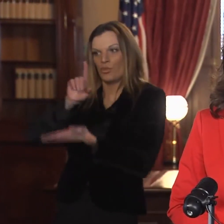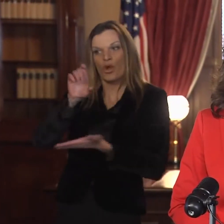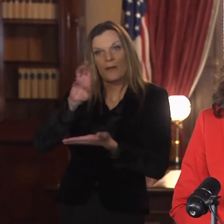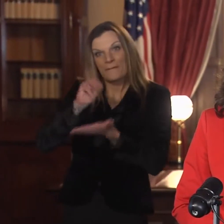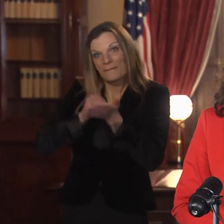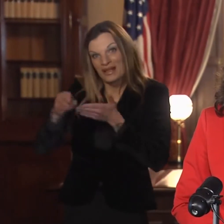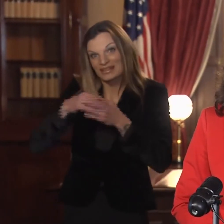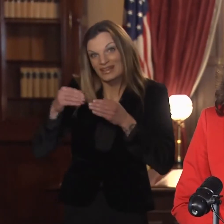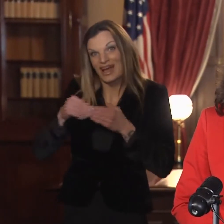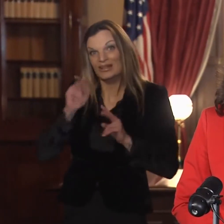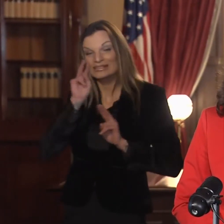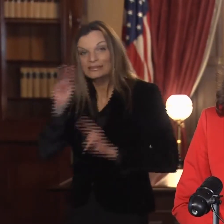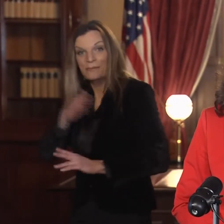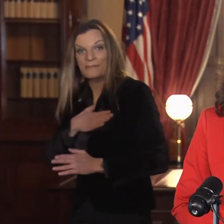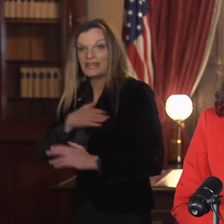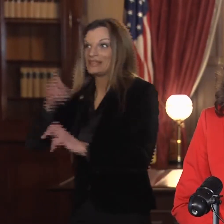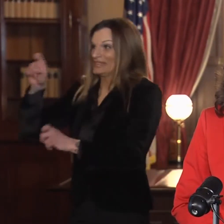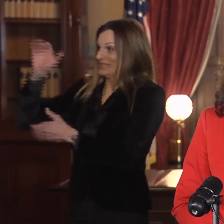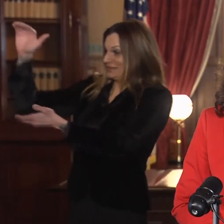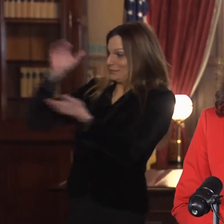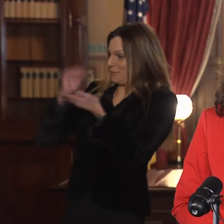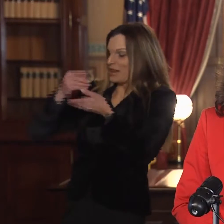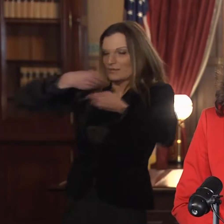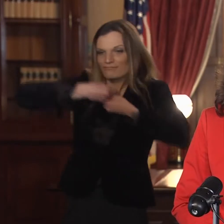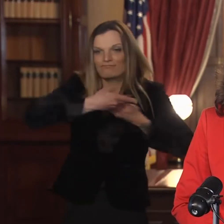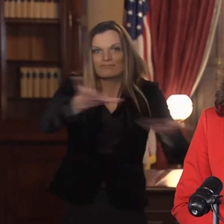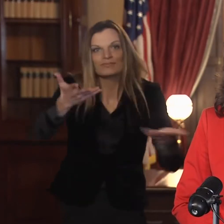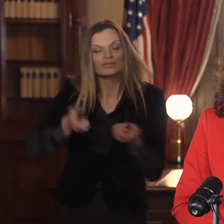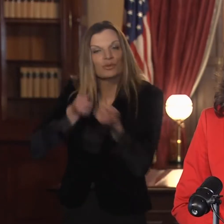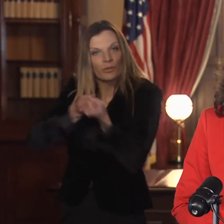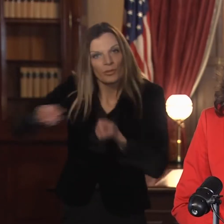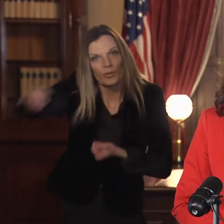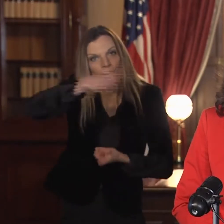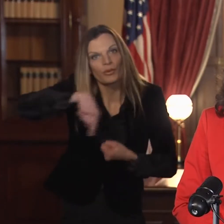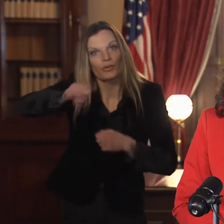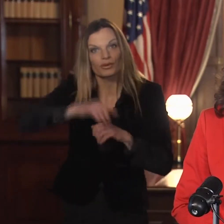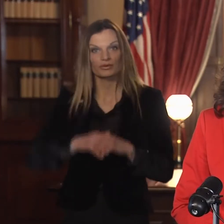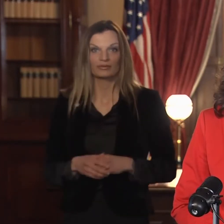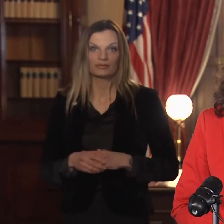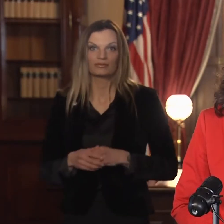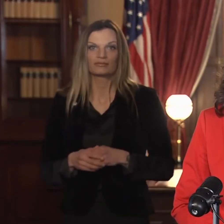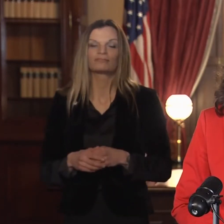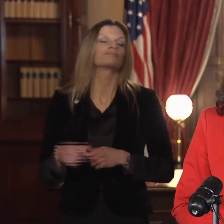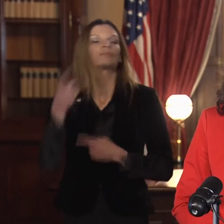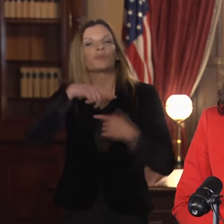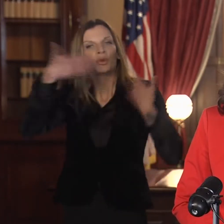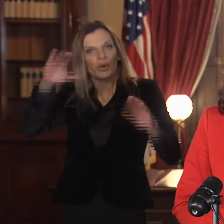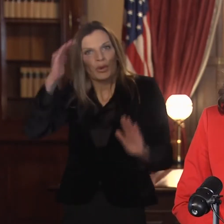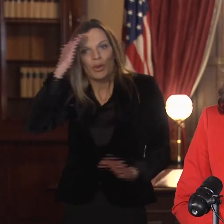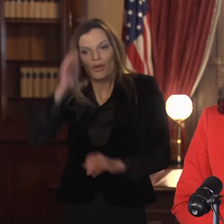TO WORK WITH ME ON PRIORITIES LIKE $100 MILLION IN COVID RELIEF.